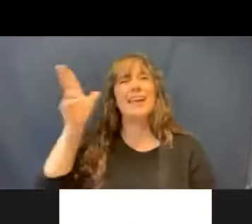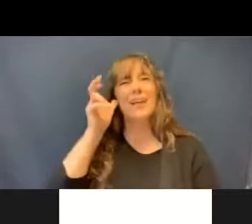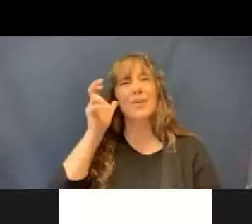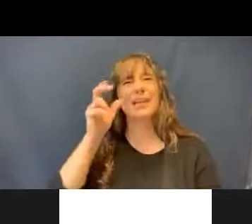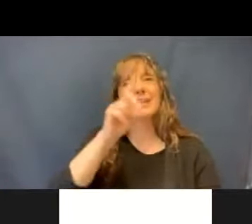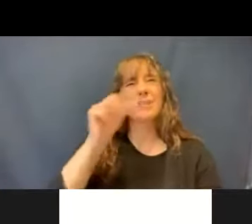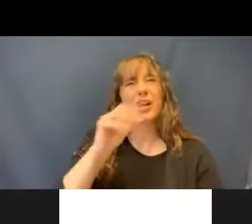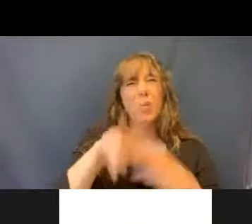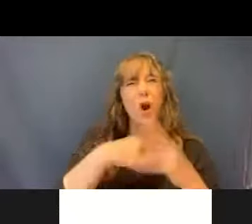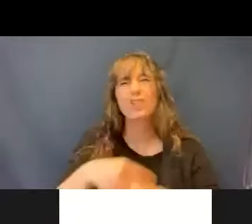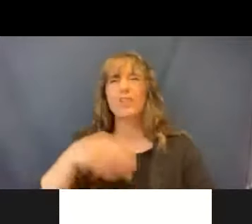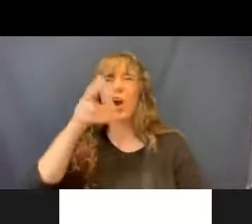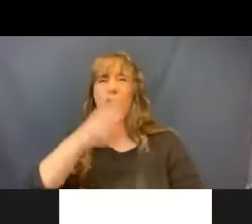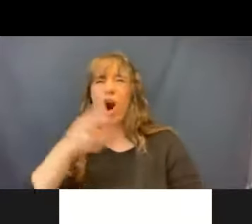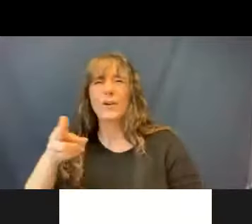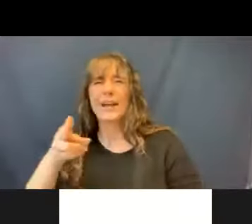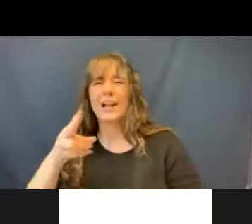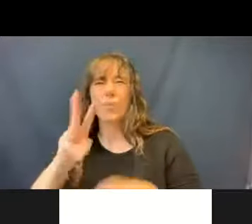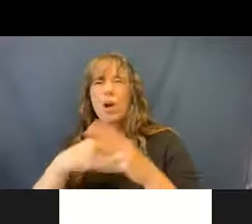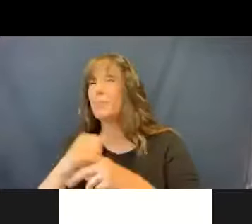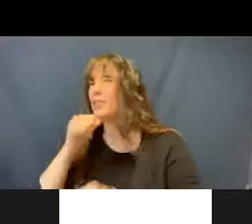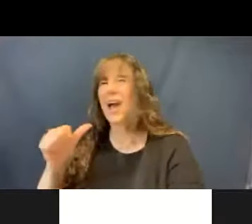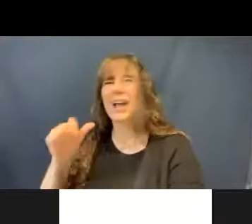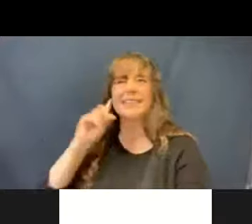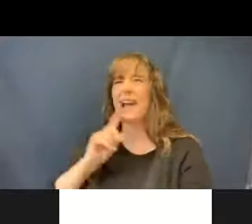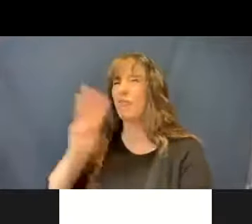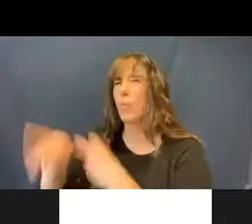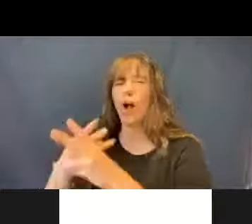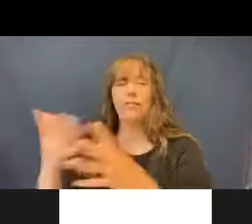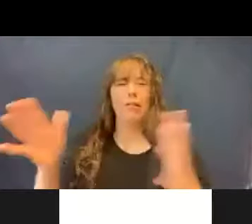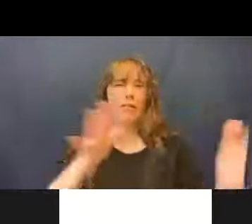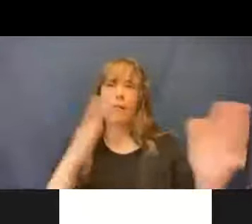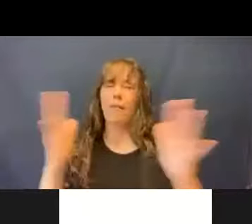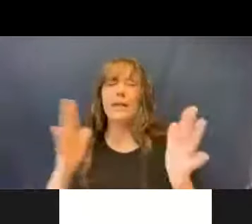Deaf world. It's just kind of something that is confusing for a lot of people, but I'm